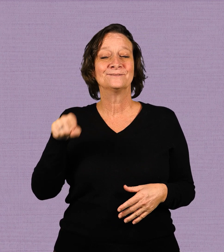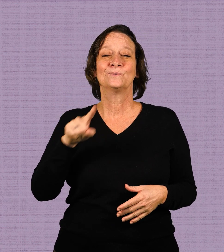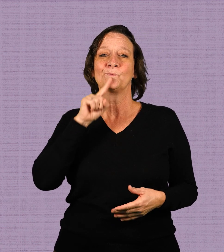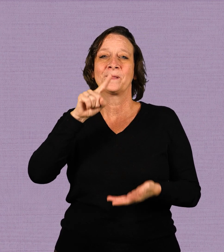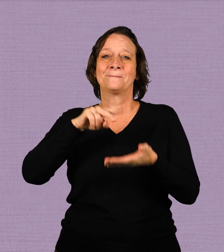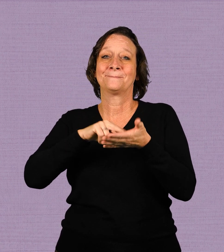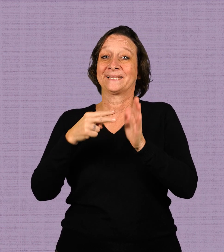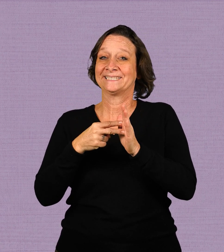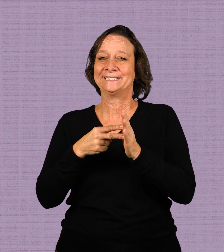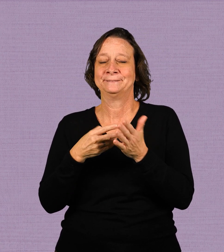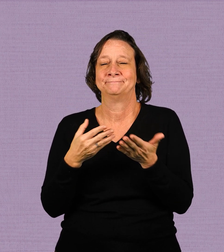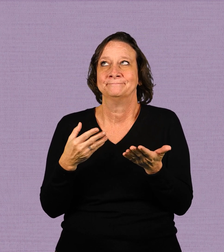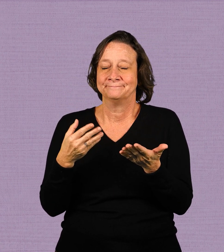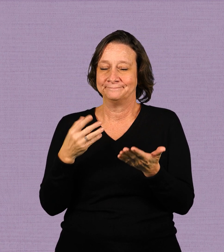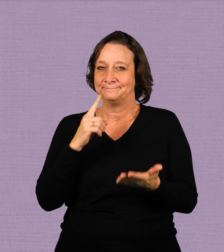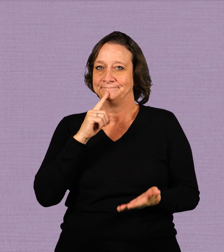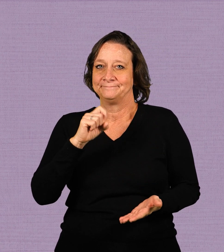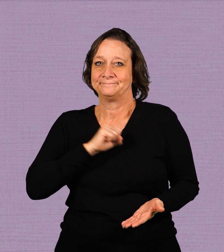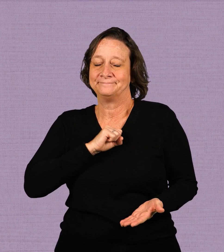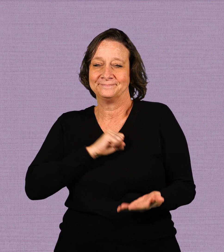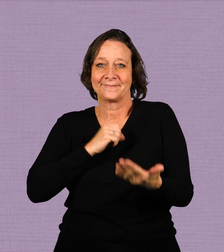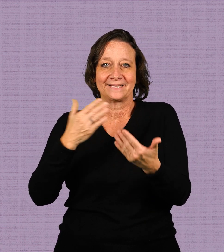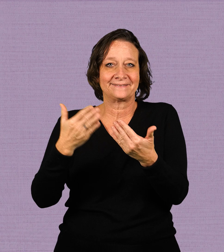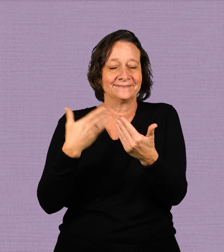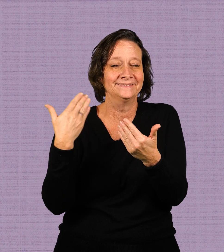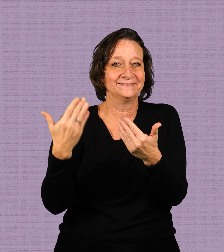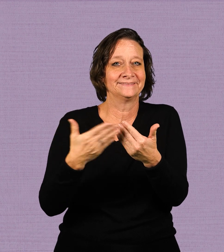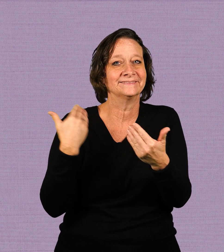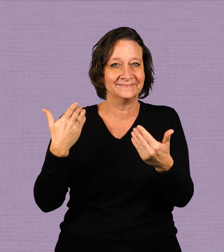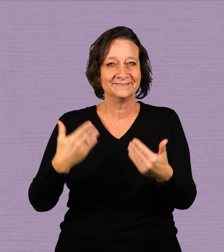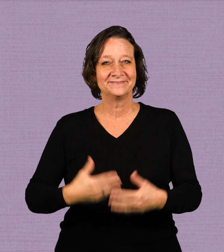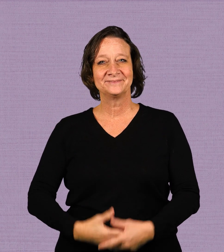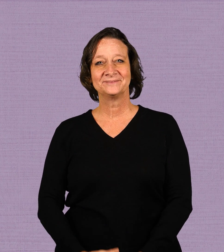it really means that it is very easy.